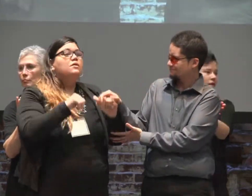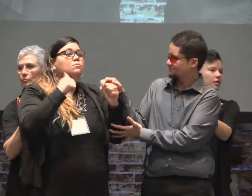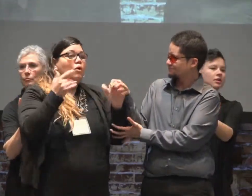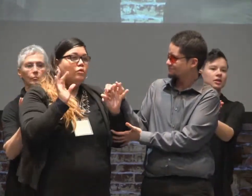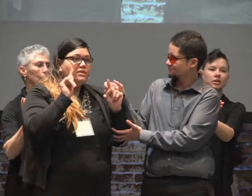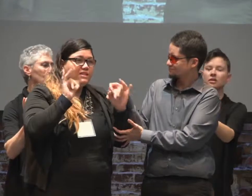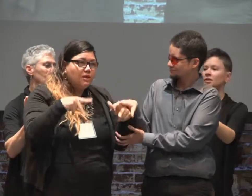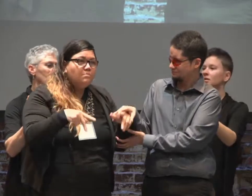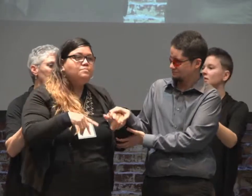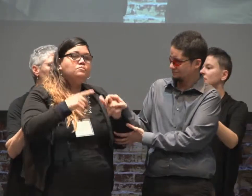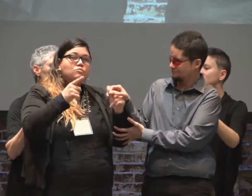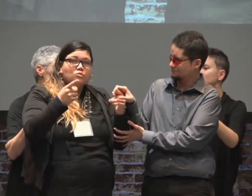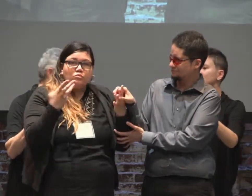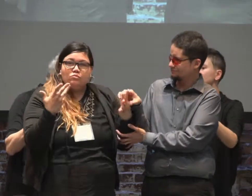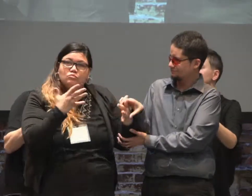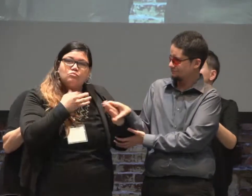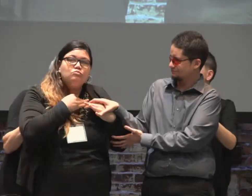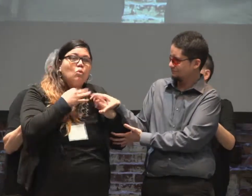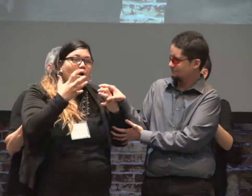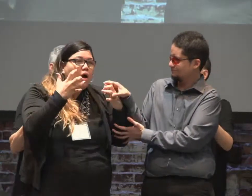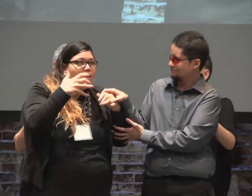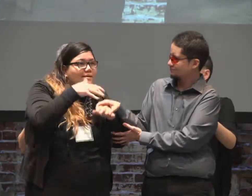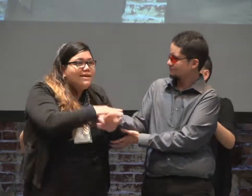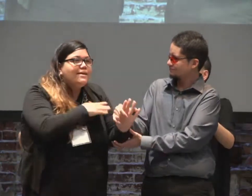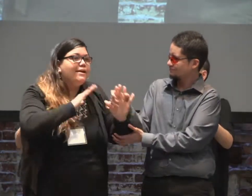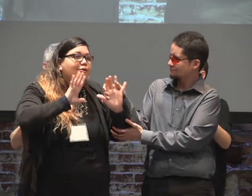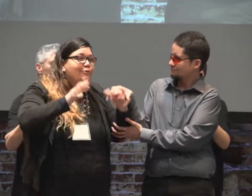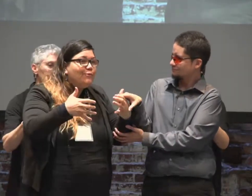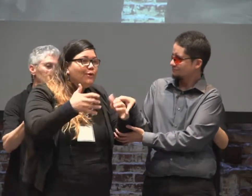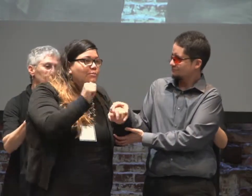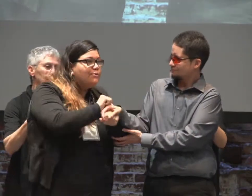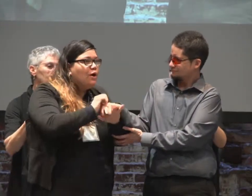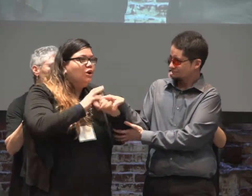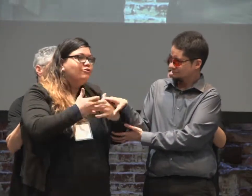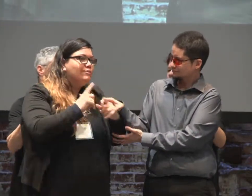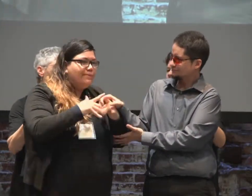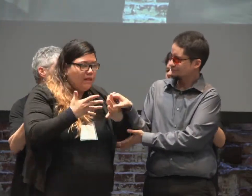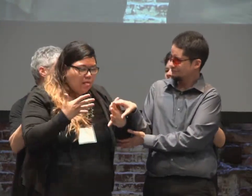[Yash Interpreter] Yes, so physical touch is important. Don't hesitate to use physical touch,